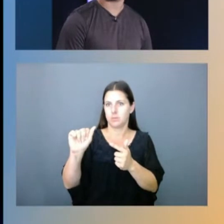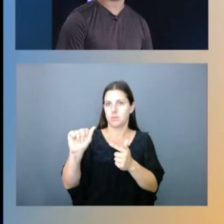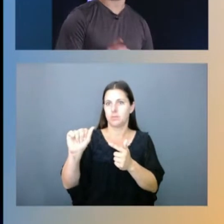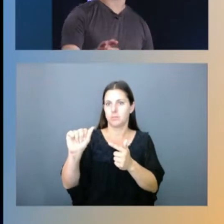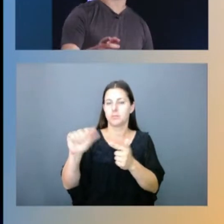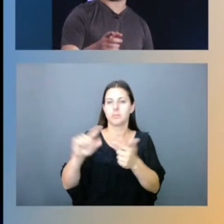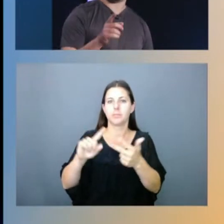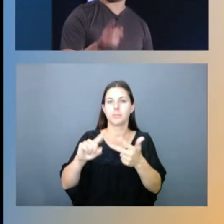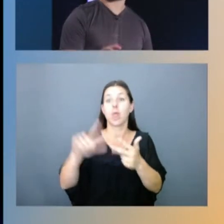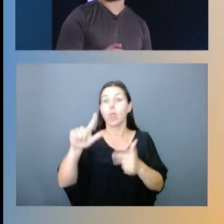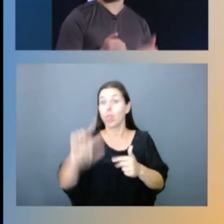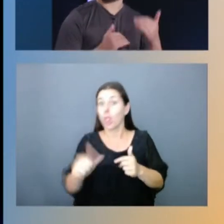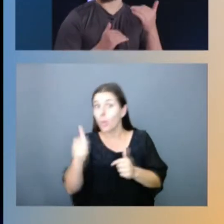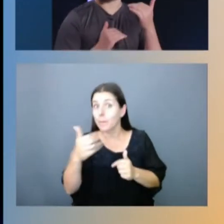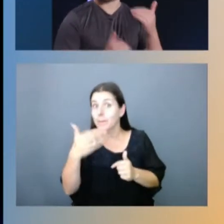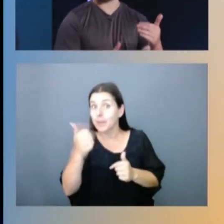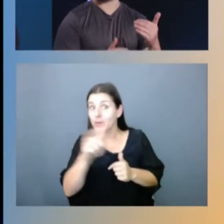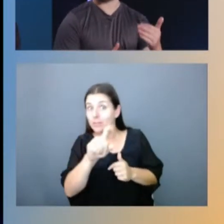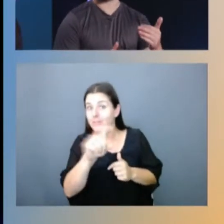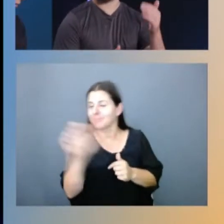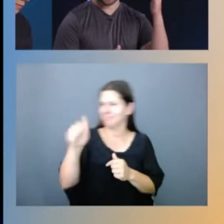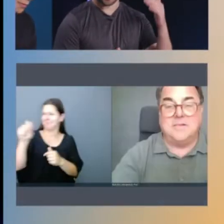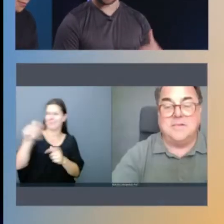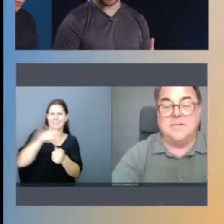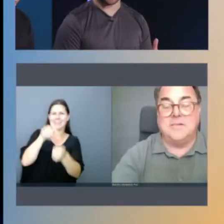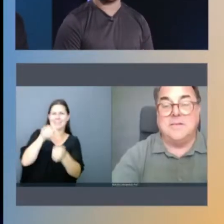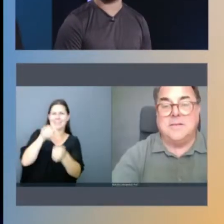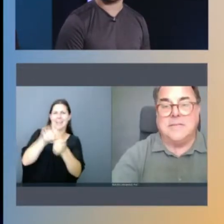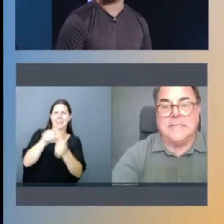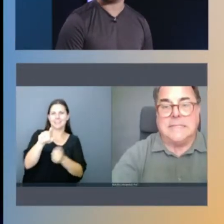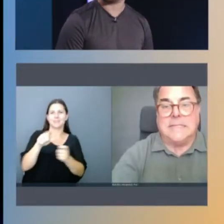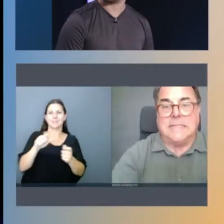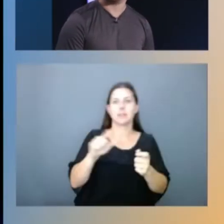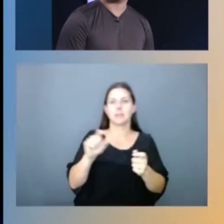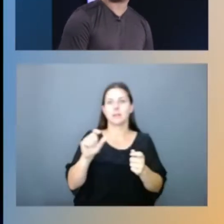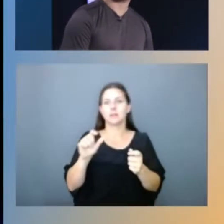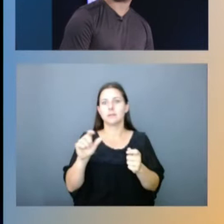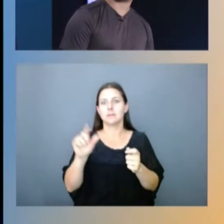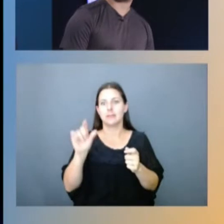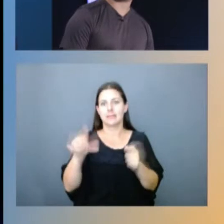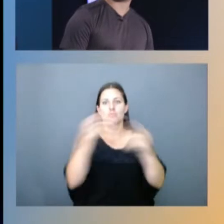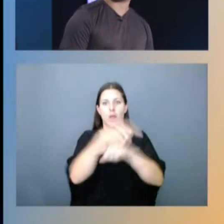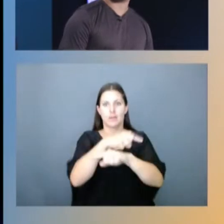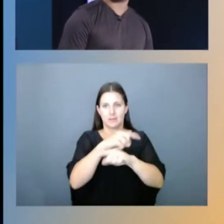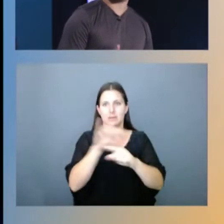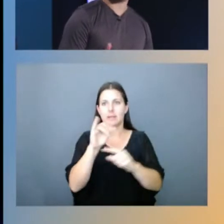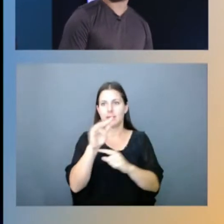Exactly, in this case, this is cost per inference so we want a lower number. And as you can see with Inf1,